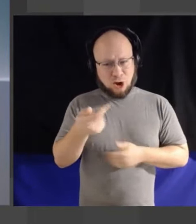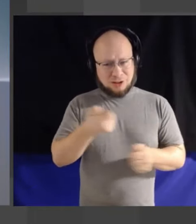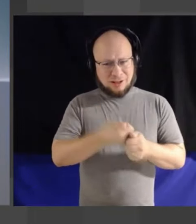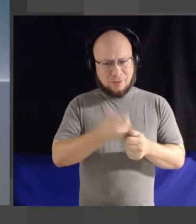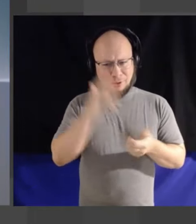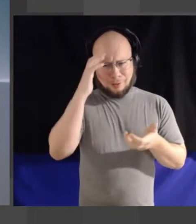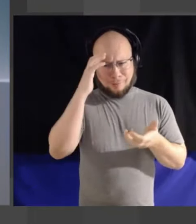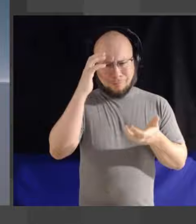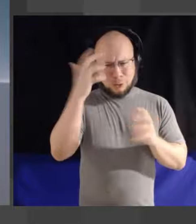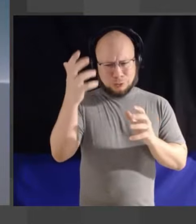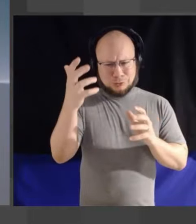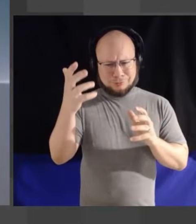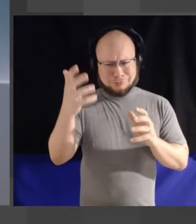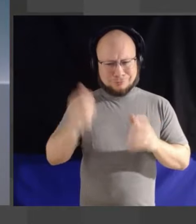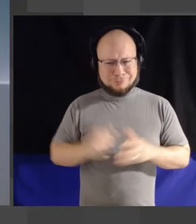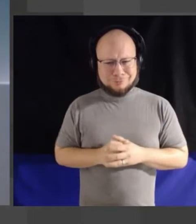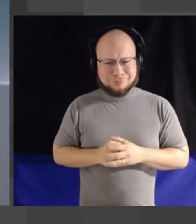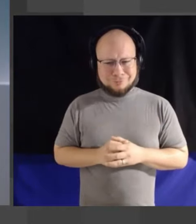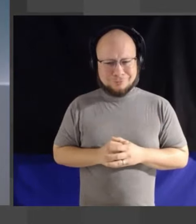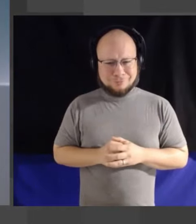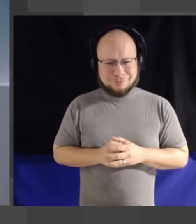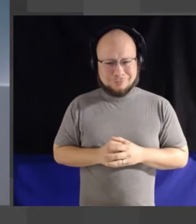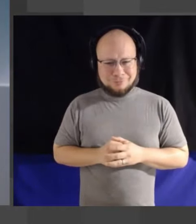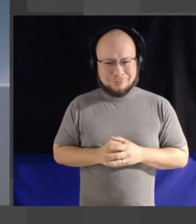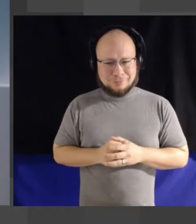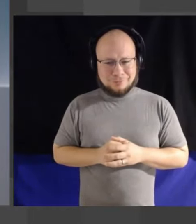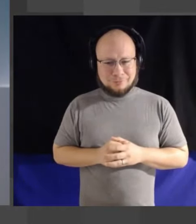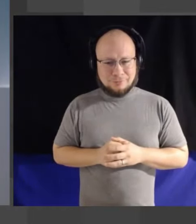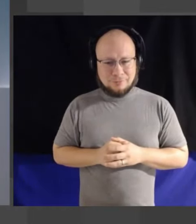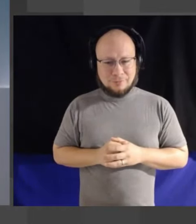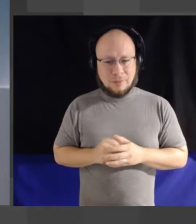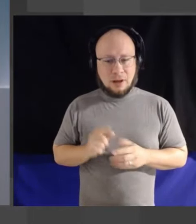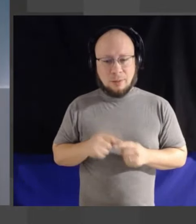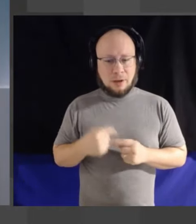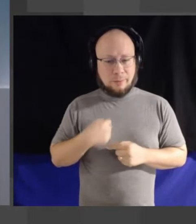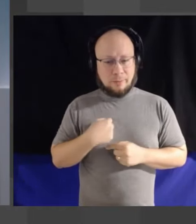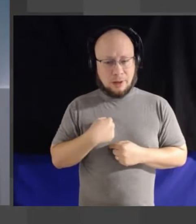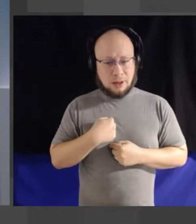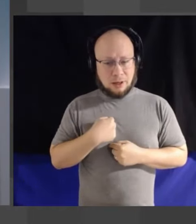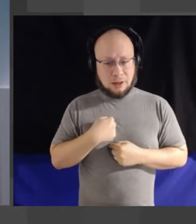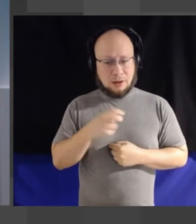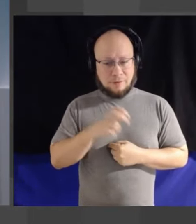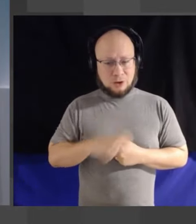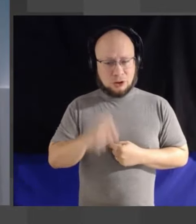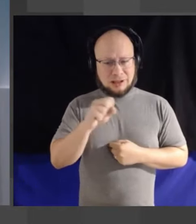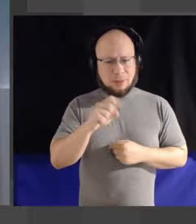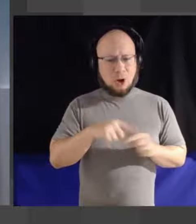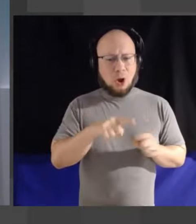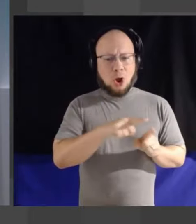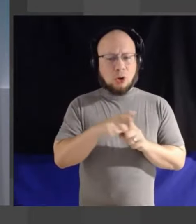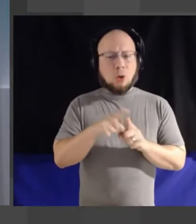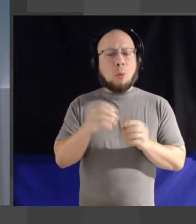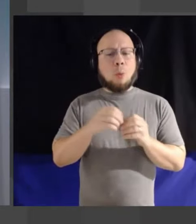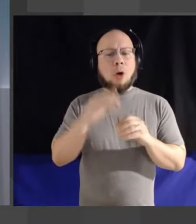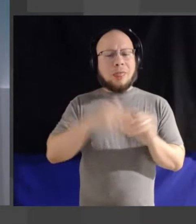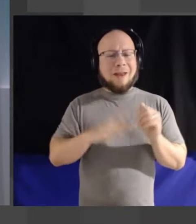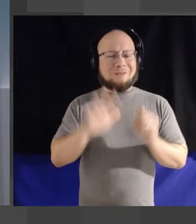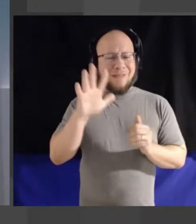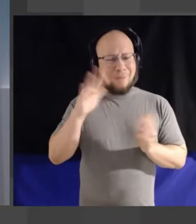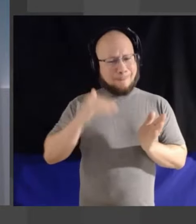MY DOGS ARE VERY CONFUSED TO SAY THE LEAST. IT SEEMS LIKE I'M NOT THE ONLY ONE WHO'S BEEN GOING ON LOTS OF